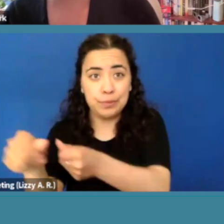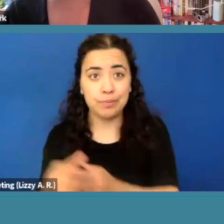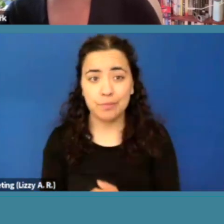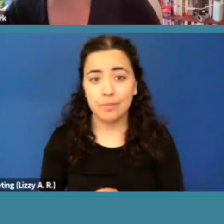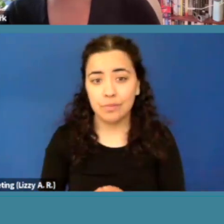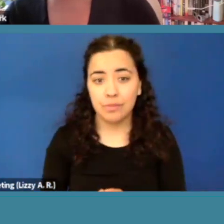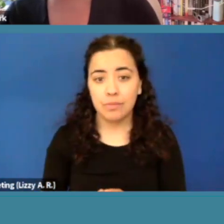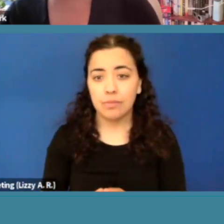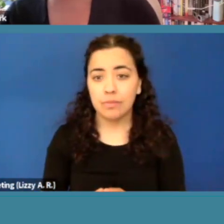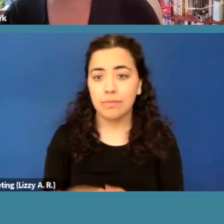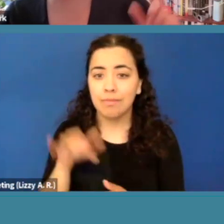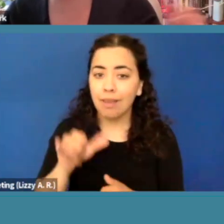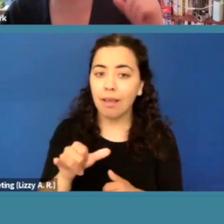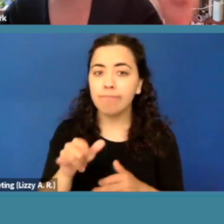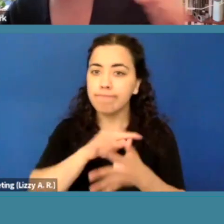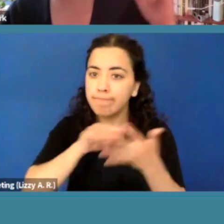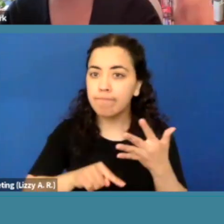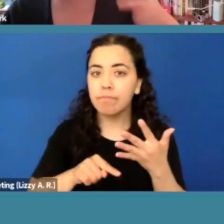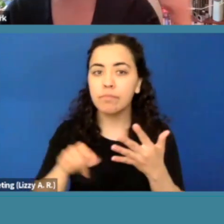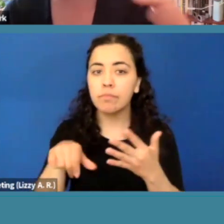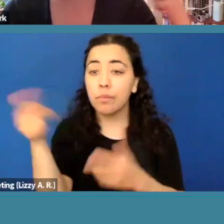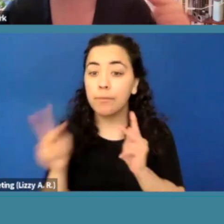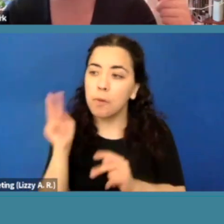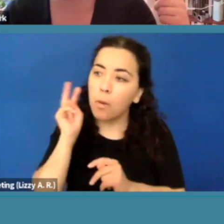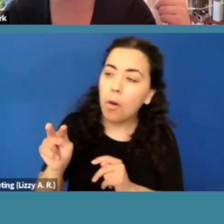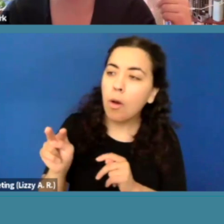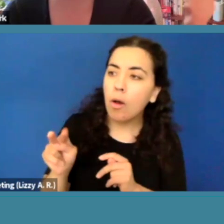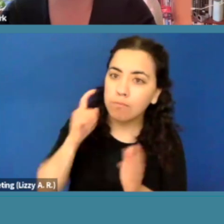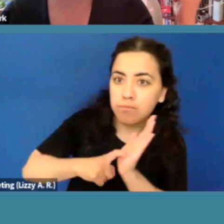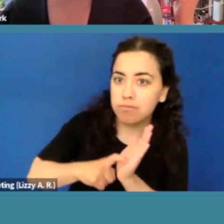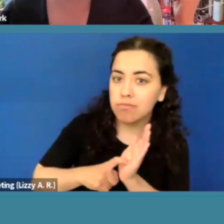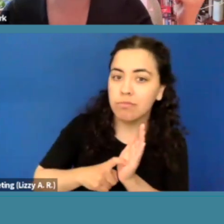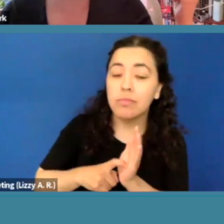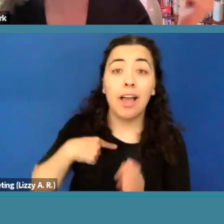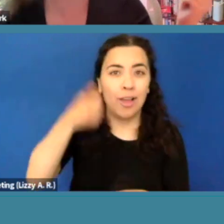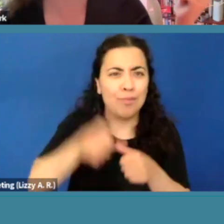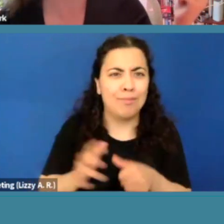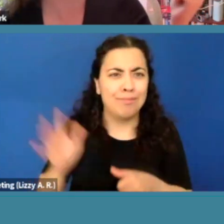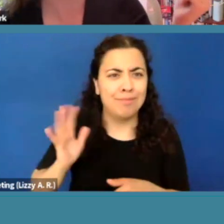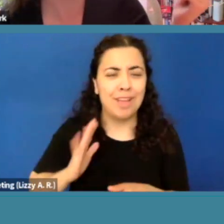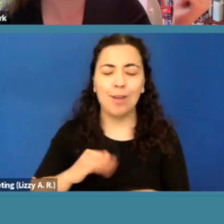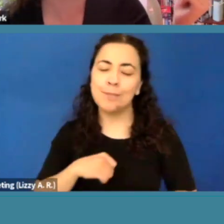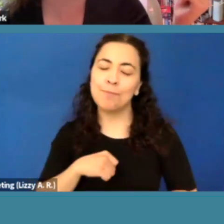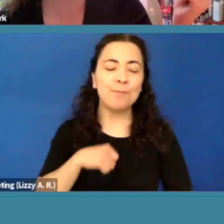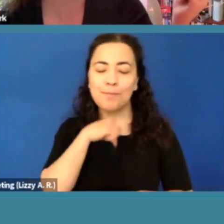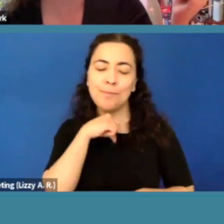And those are things that then people will often just pick up on. I remember being really proud at some point when,